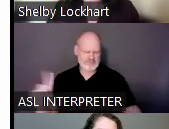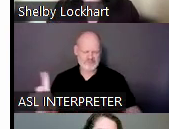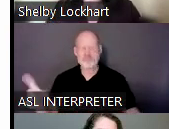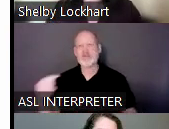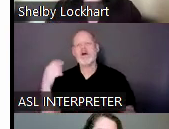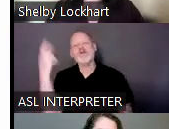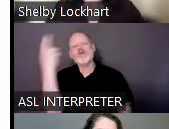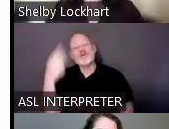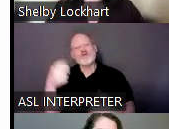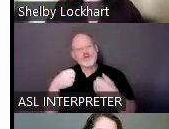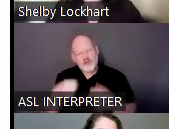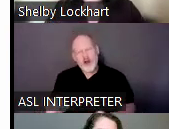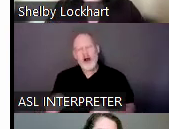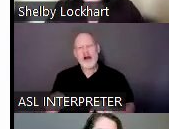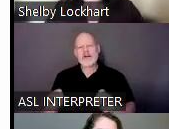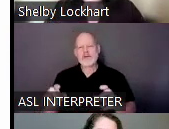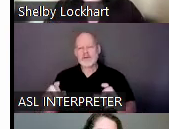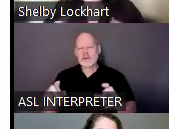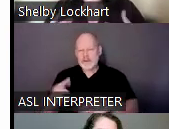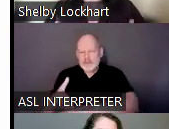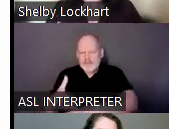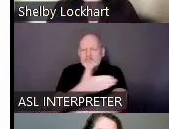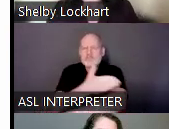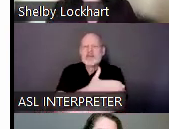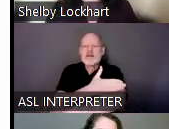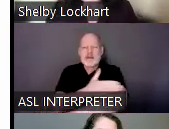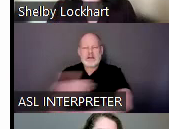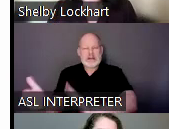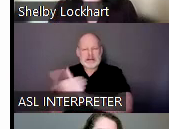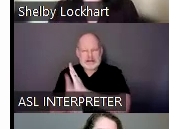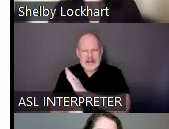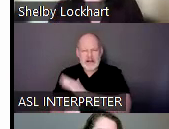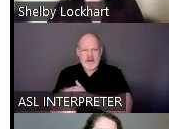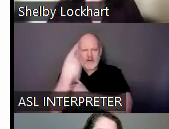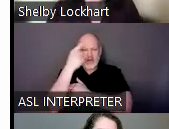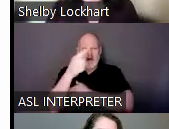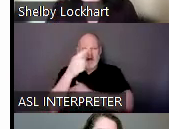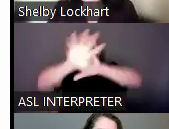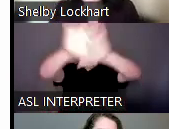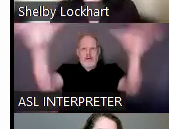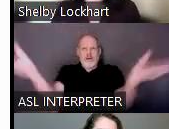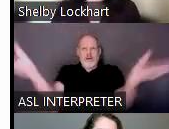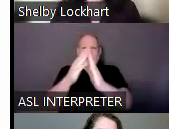build those muscles around looking at our systems and our practices as a whole;